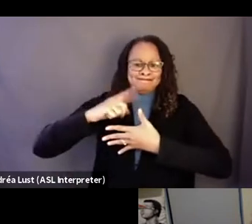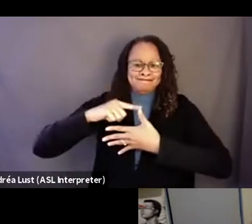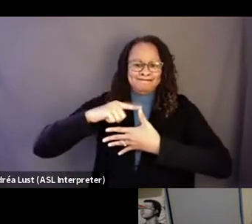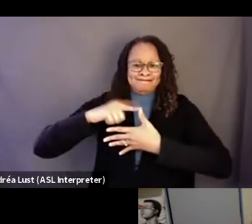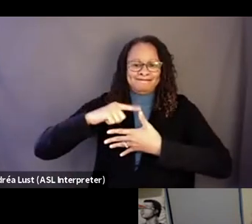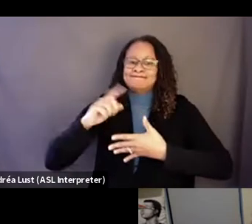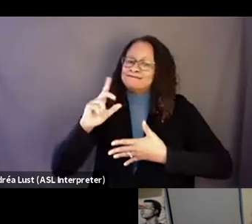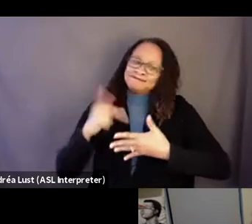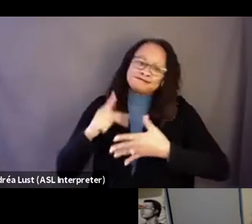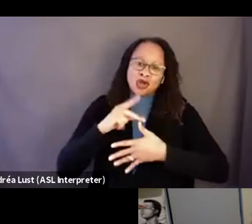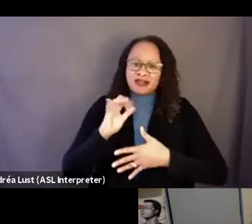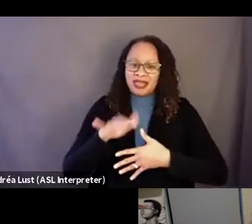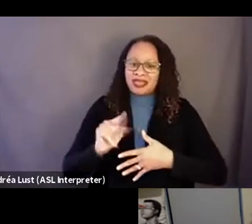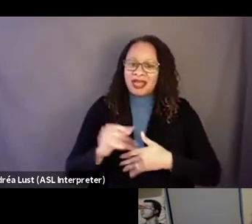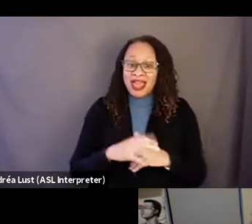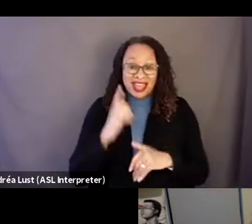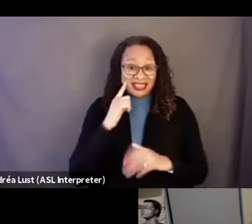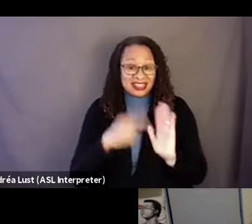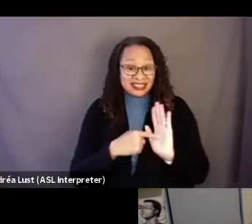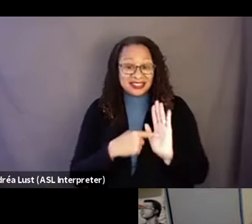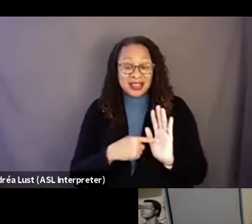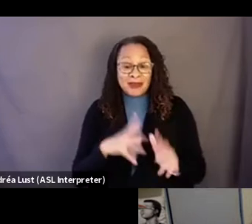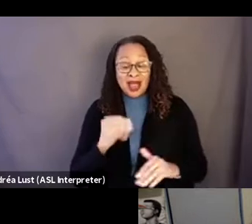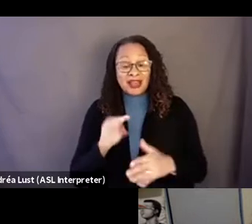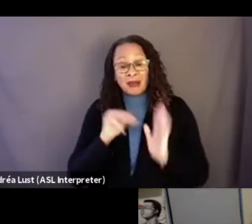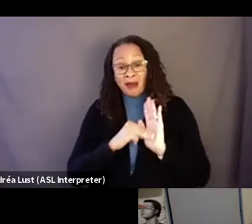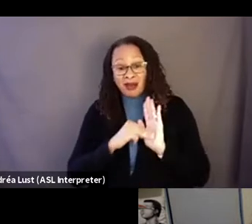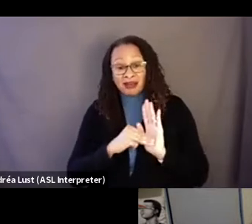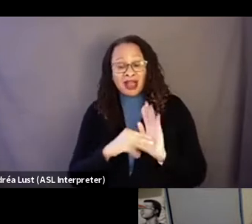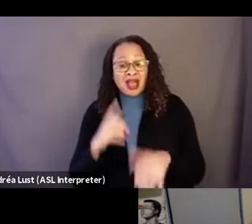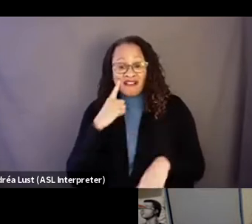And it's really, I think an example and a model for care.